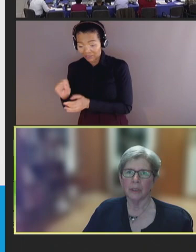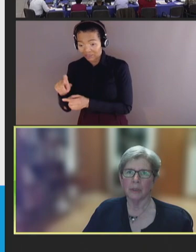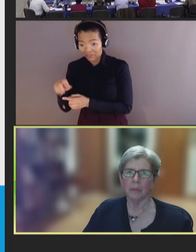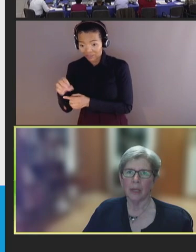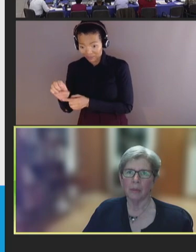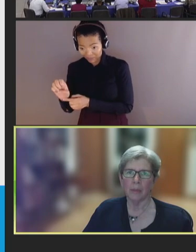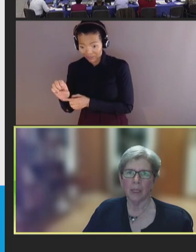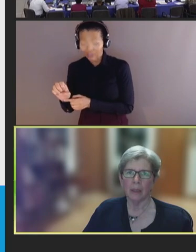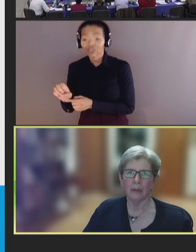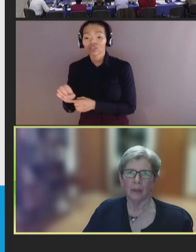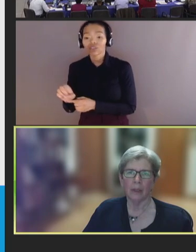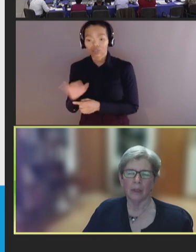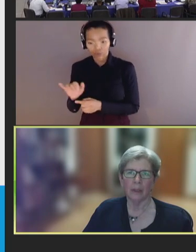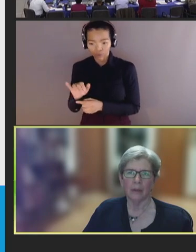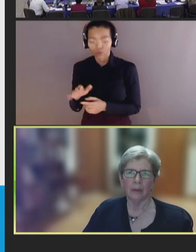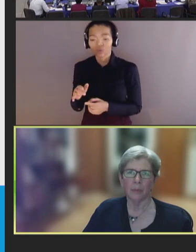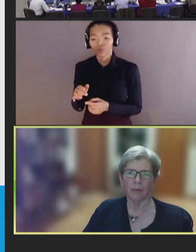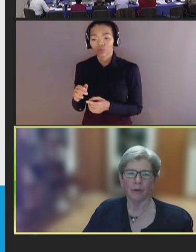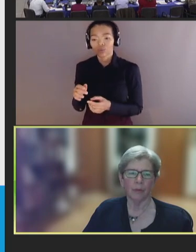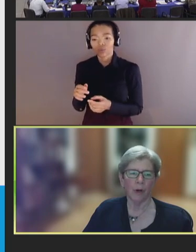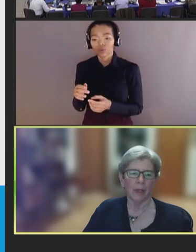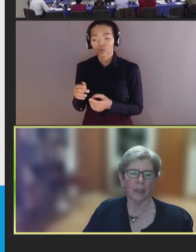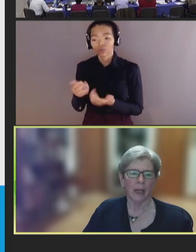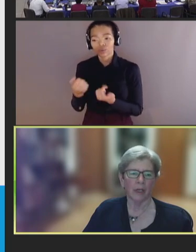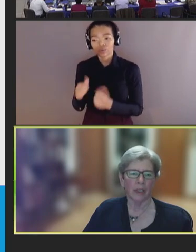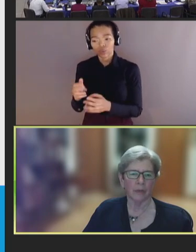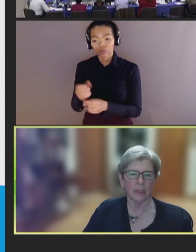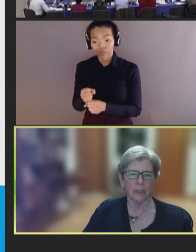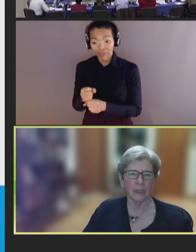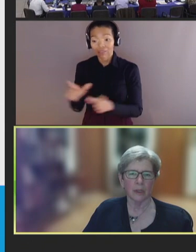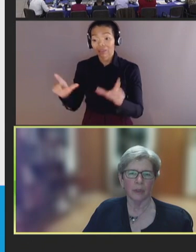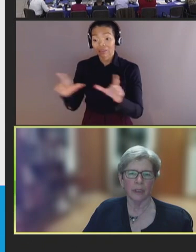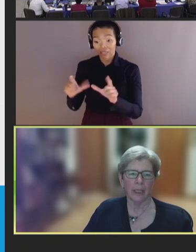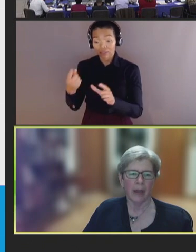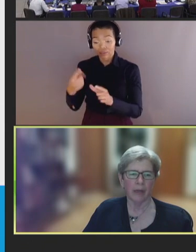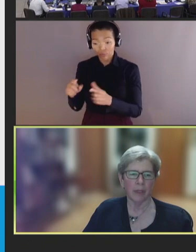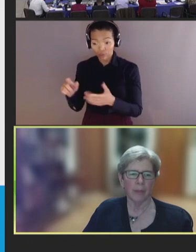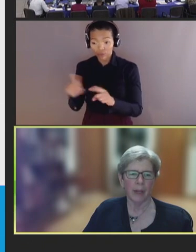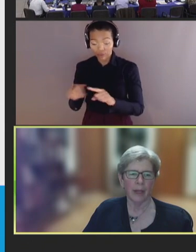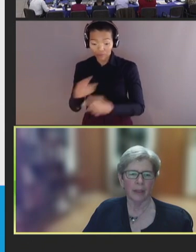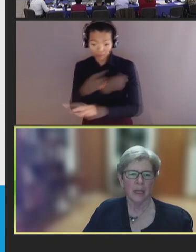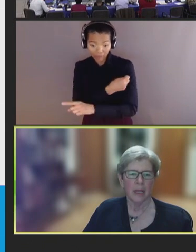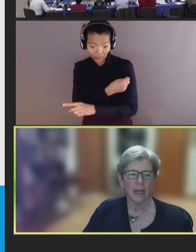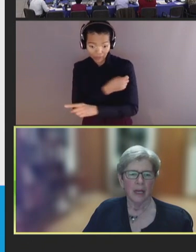but to be able to meet the preferred product characteristics and really have impact.